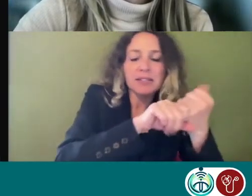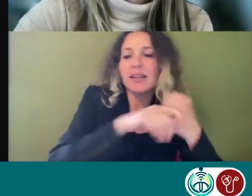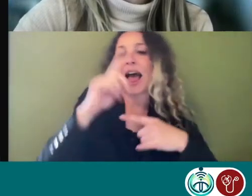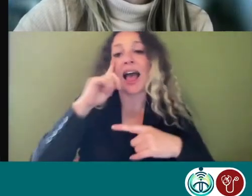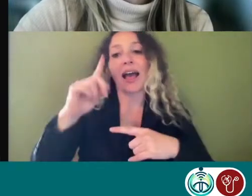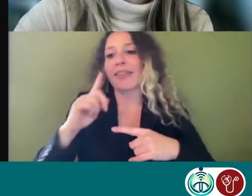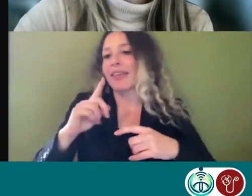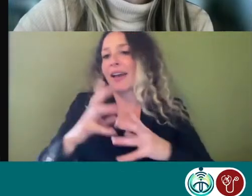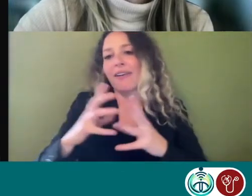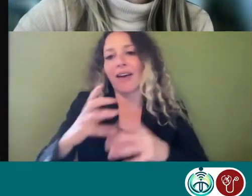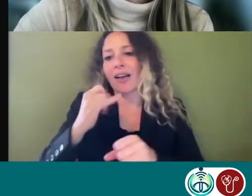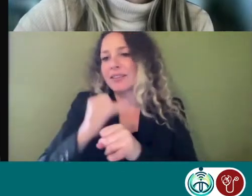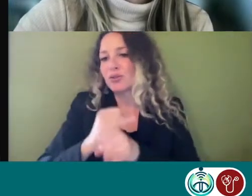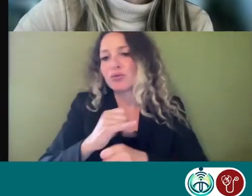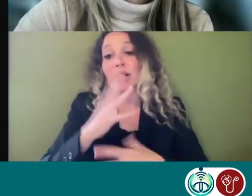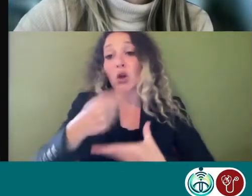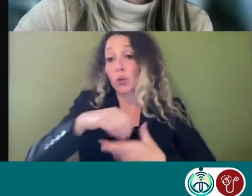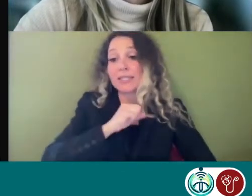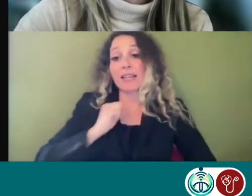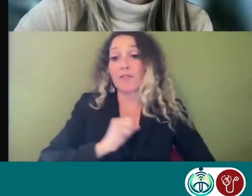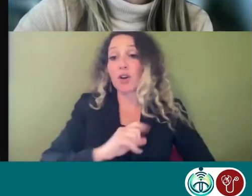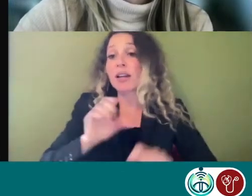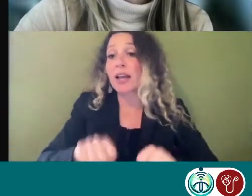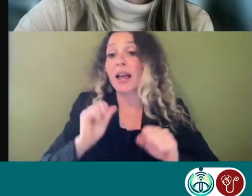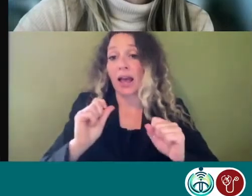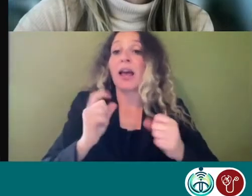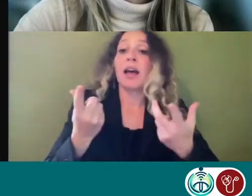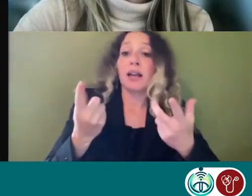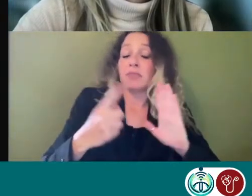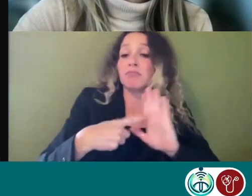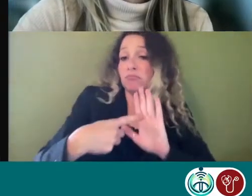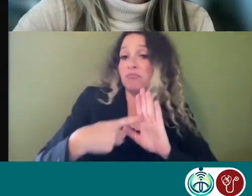can do a better job pointing out how we can provide accommodations of all kinds and all of